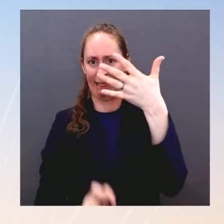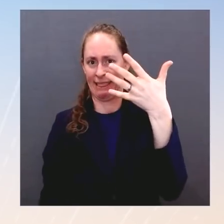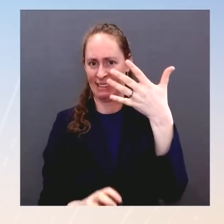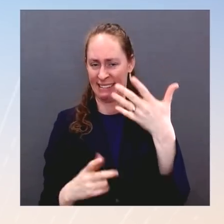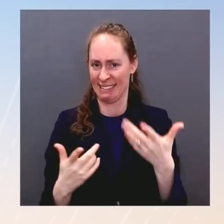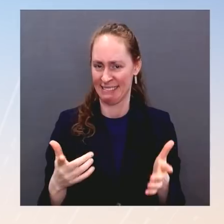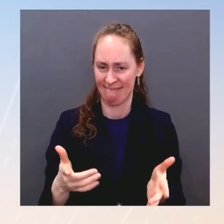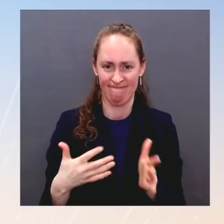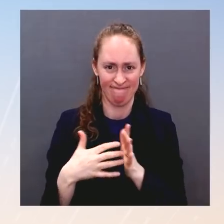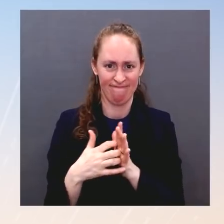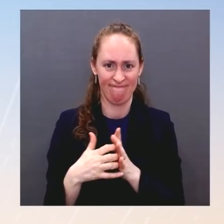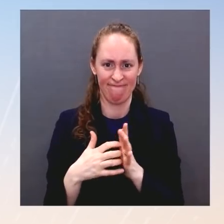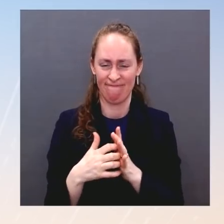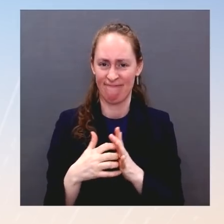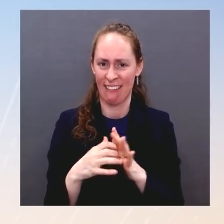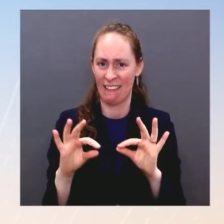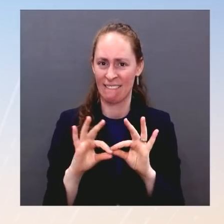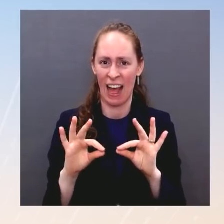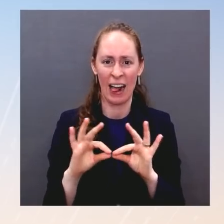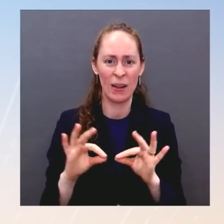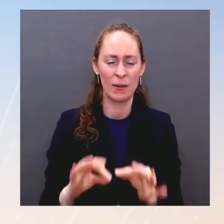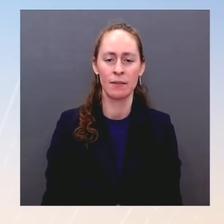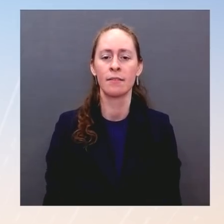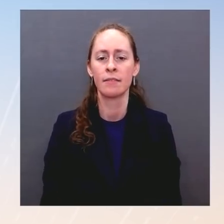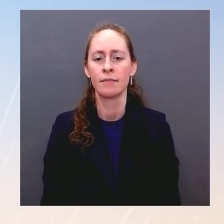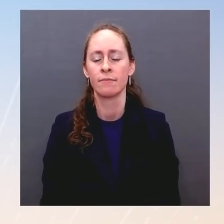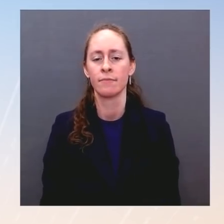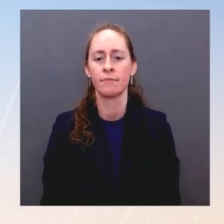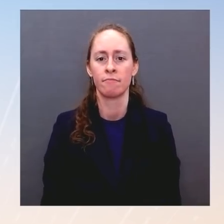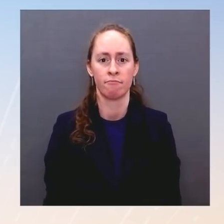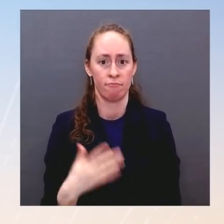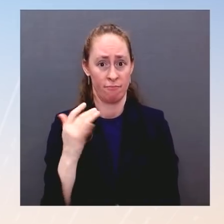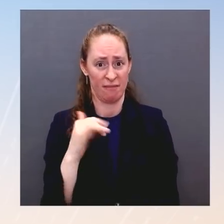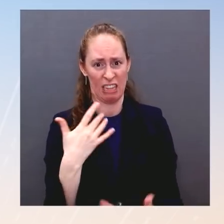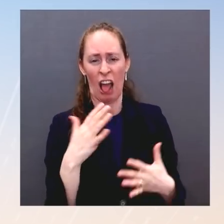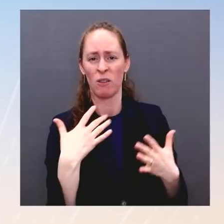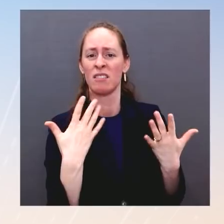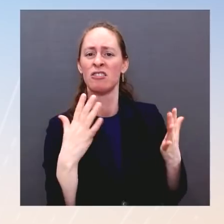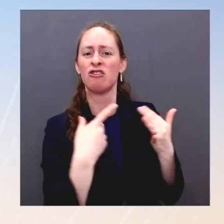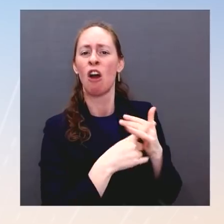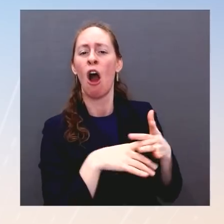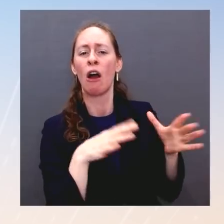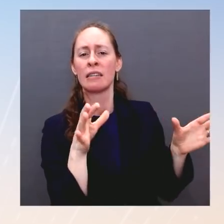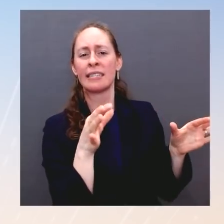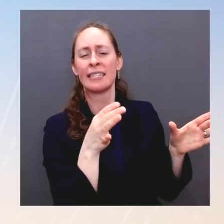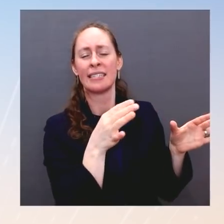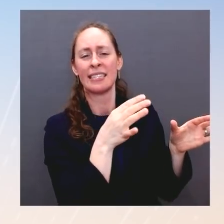on the Russian financial system and economy. What we are also -- what the President is also focused on